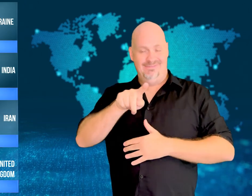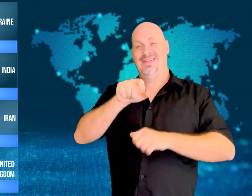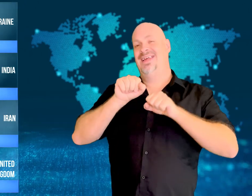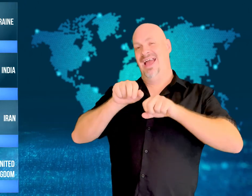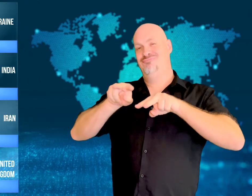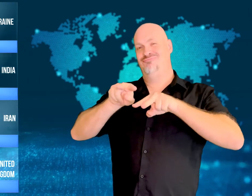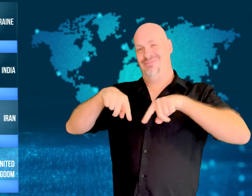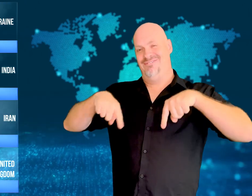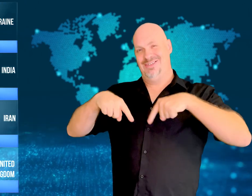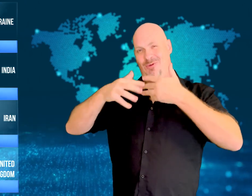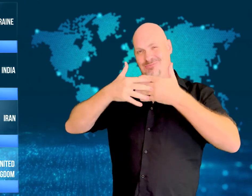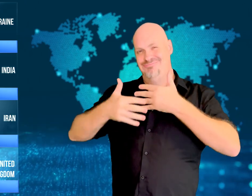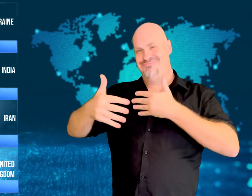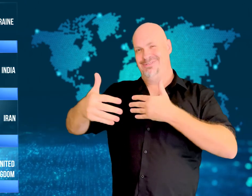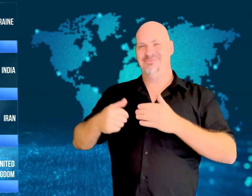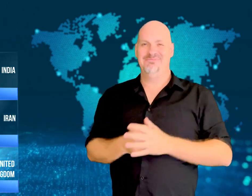to get new video updates!